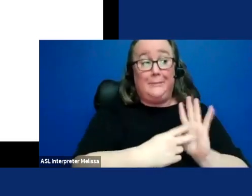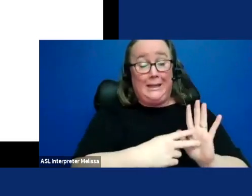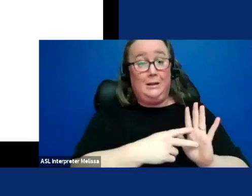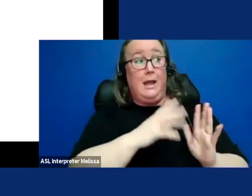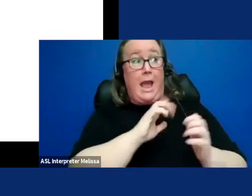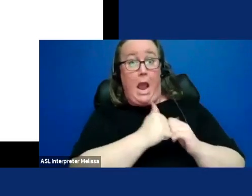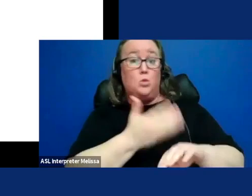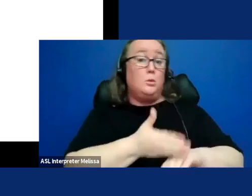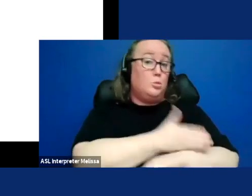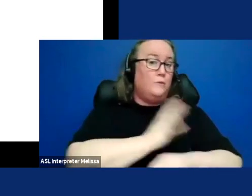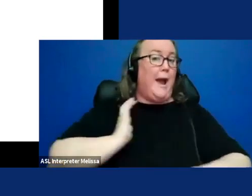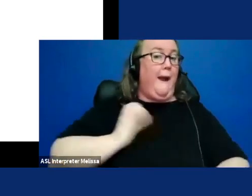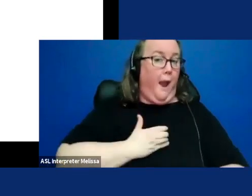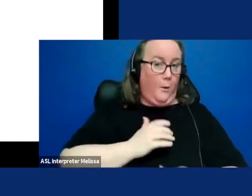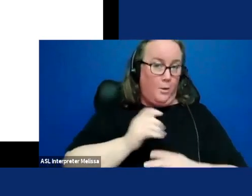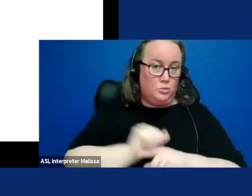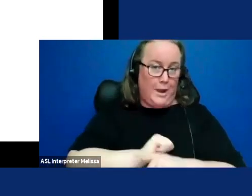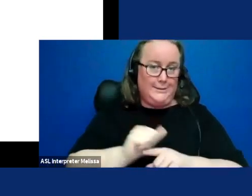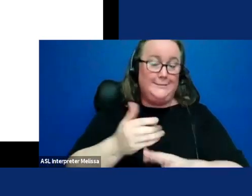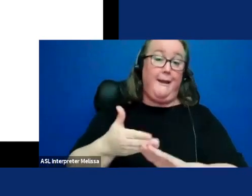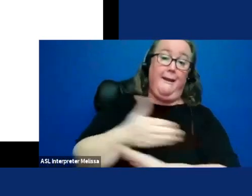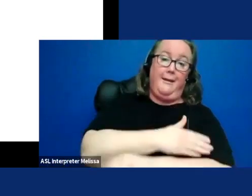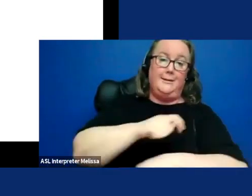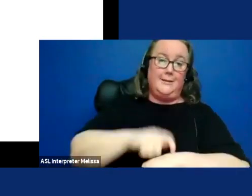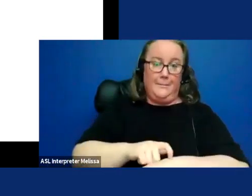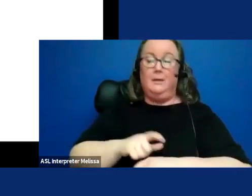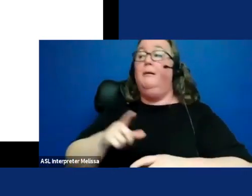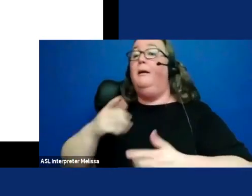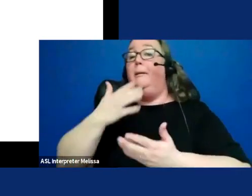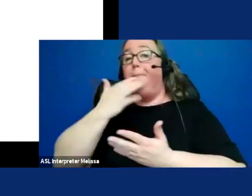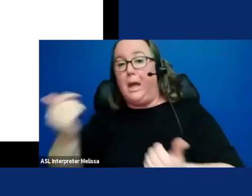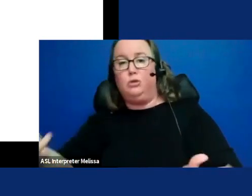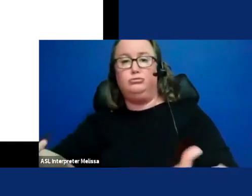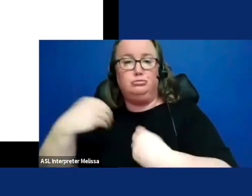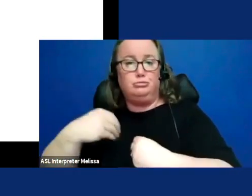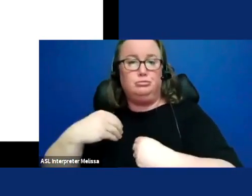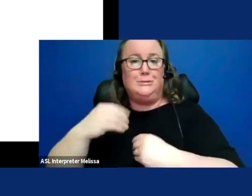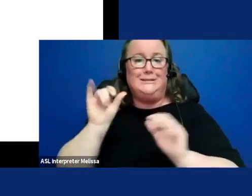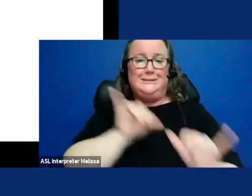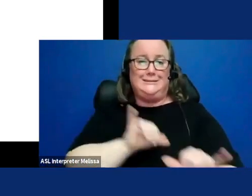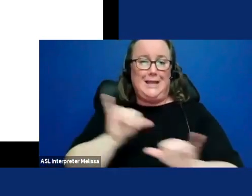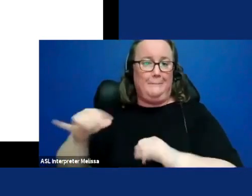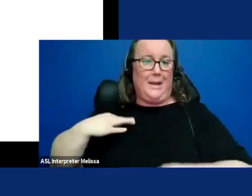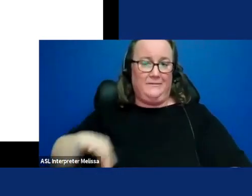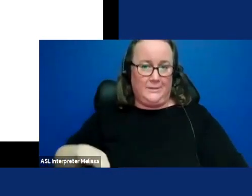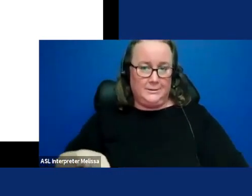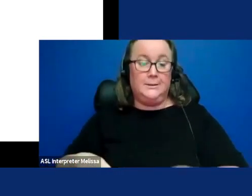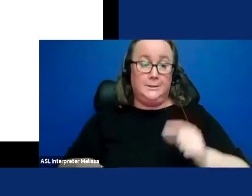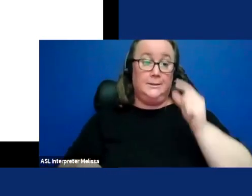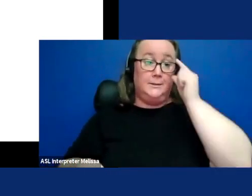ahead of time so that more people can be able to engage in the same benefit. Accommodations are more reactive.